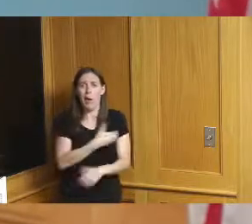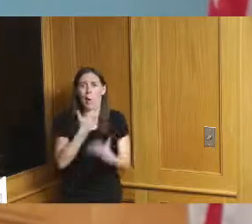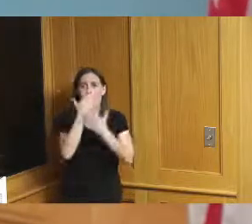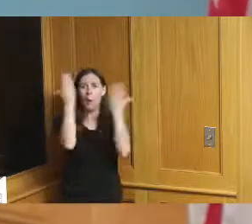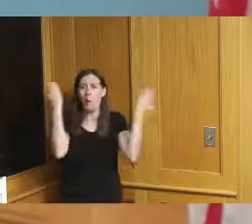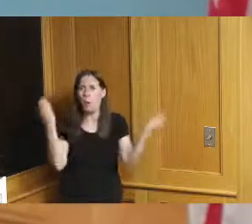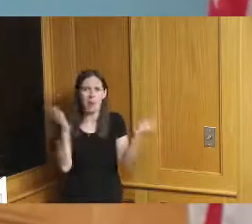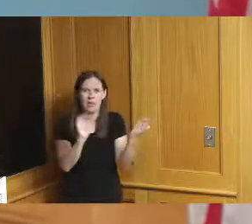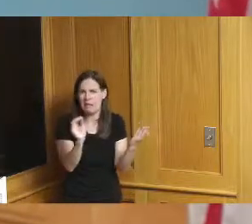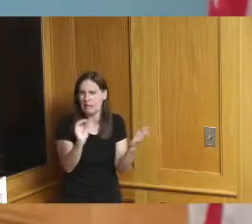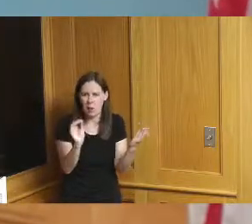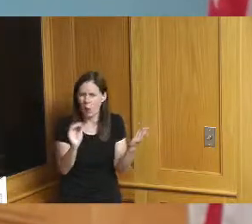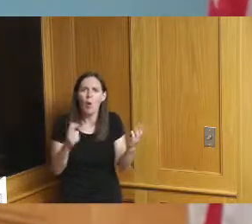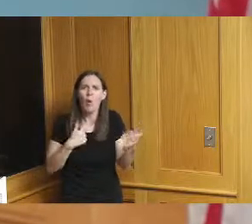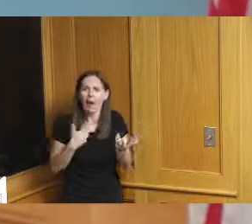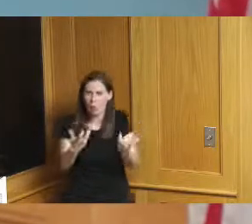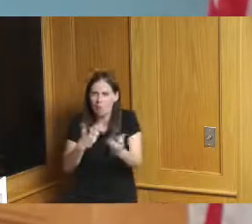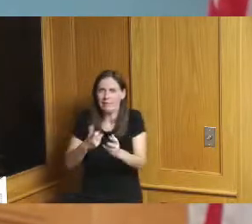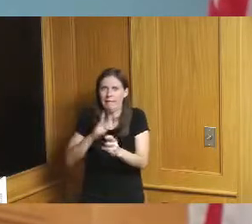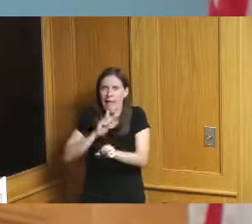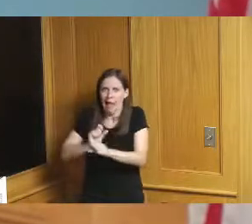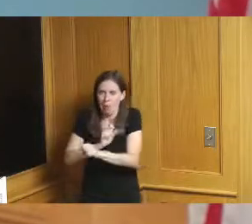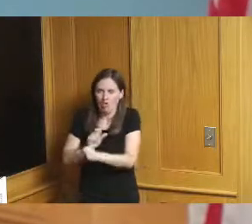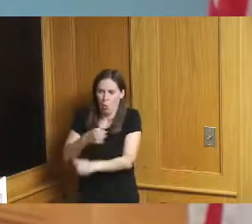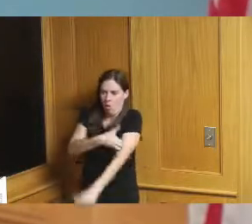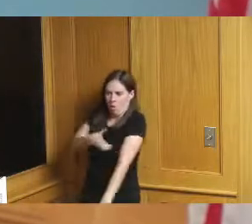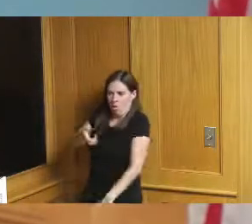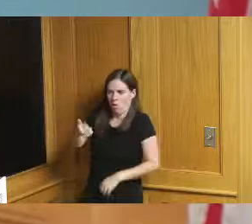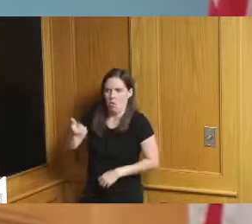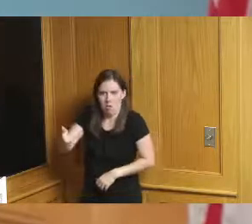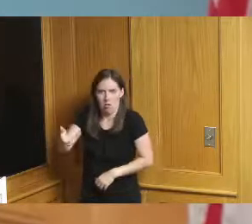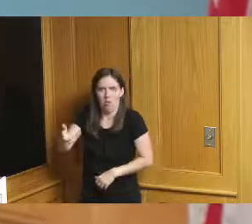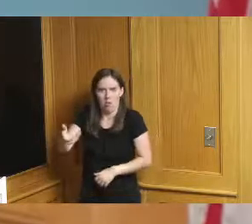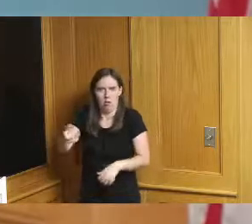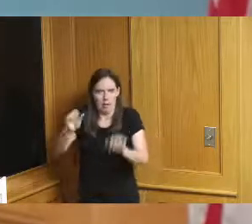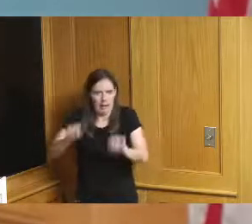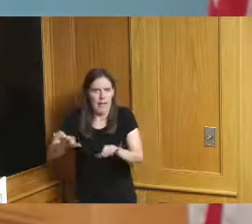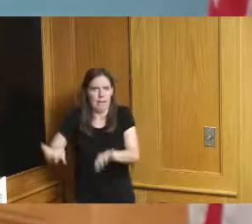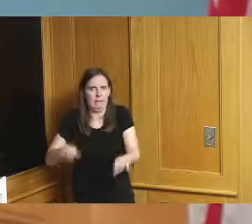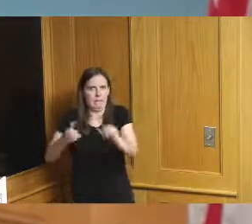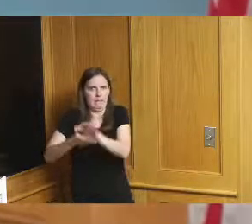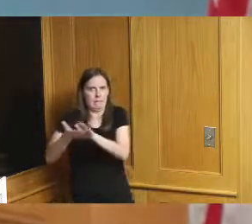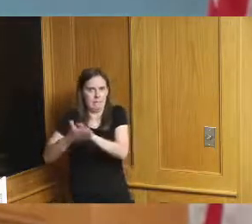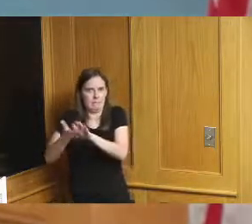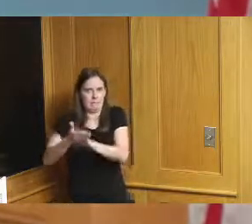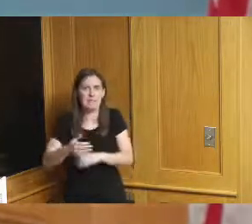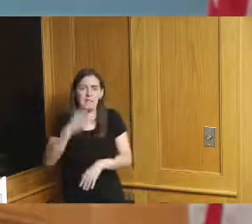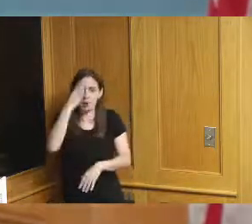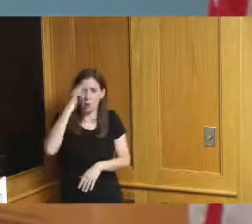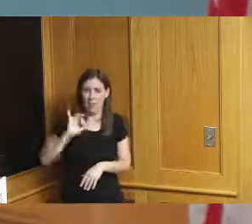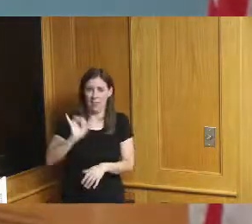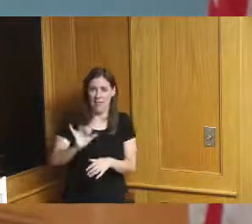i don't do window dressing we did get a letter from the chair of the Board i was reading through